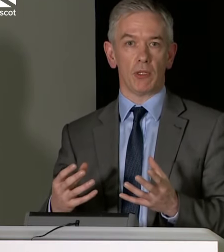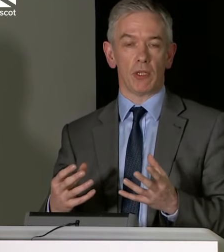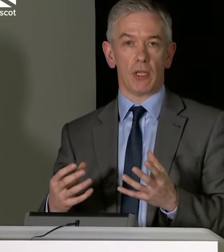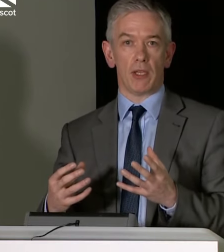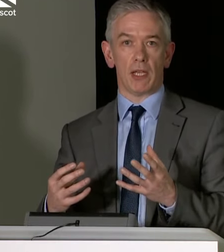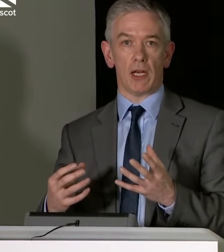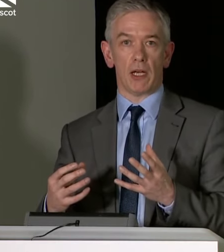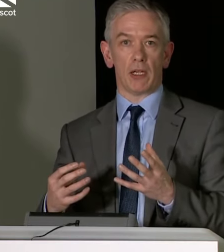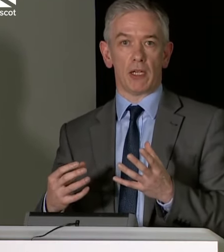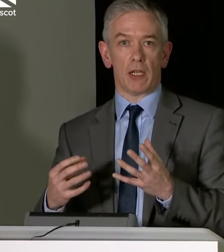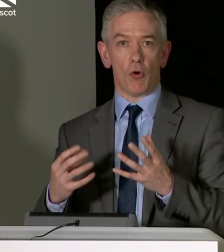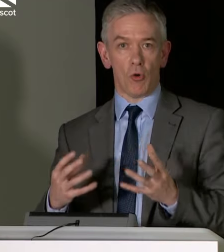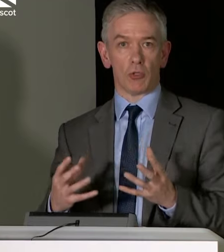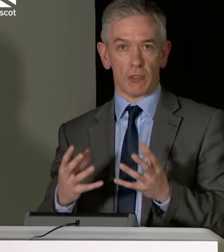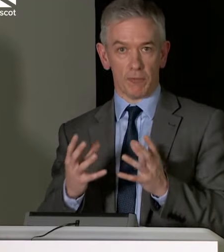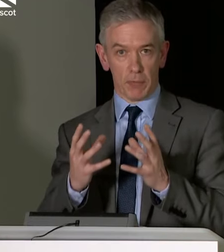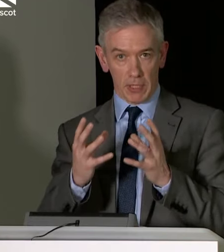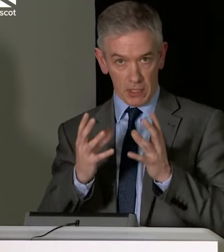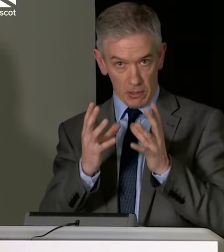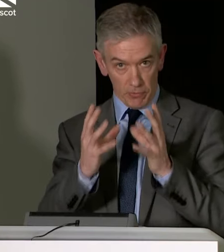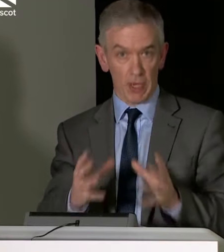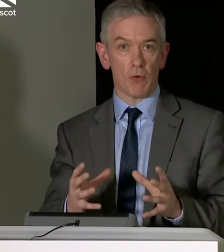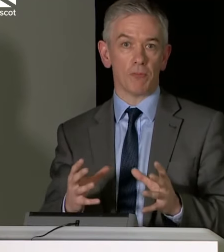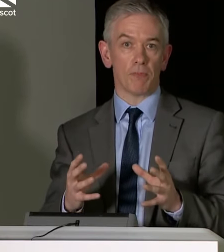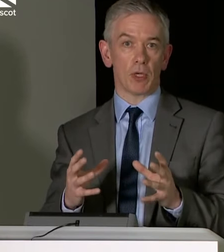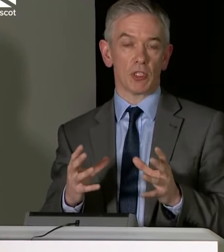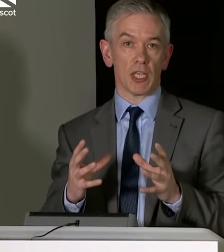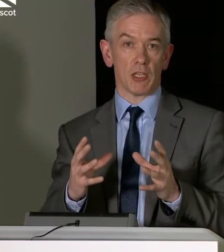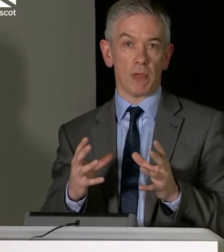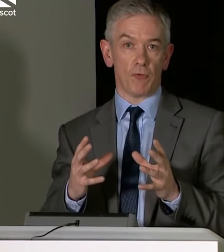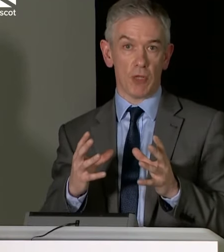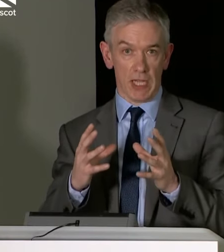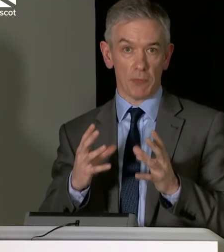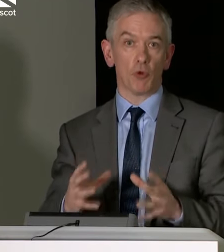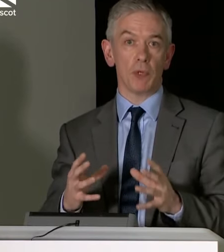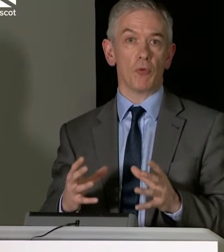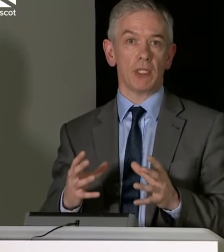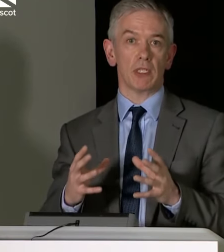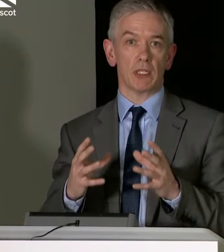when they are old and particularly frail because that can be a really inappropriate way to